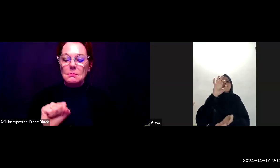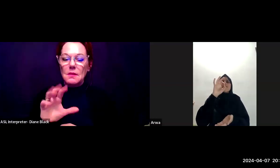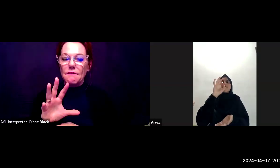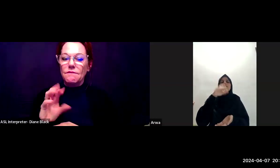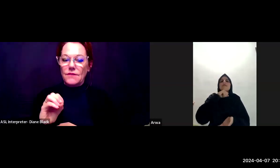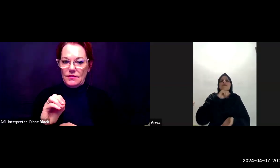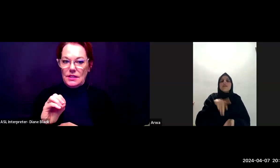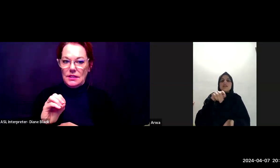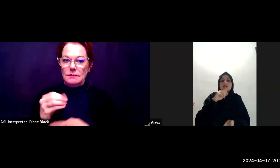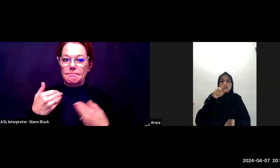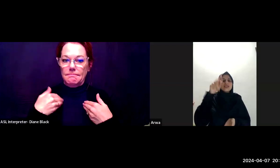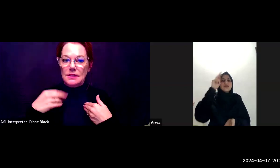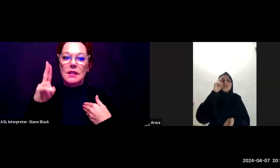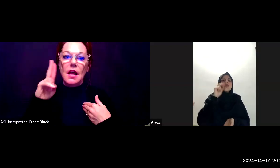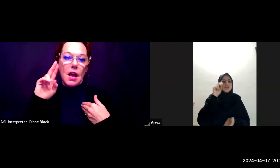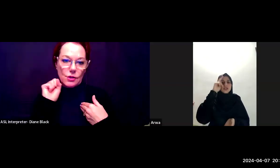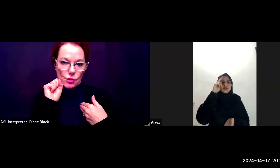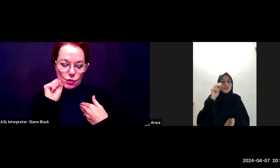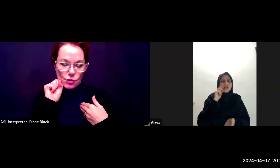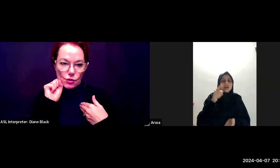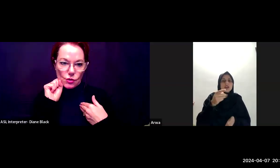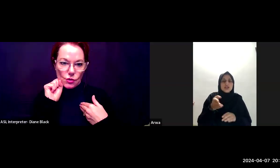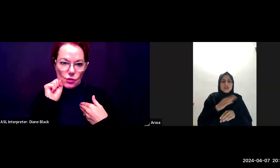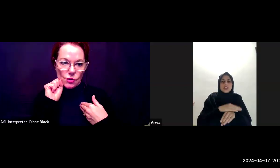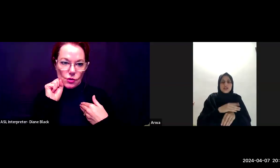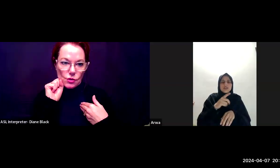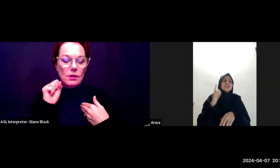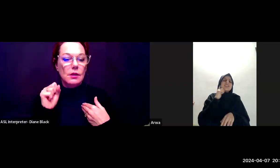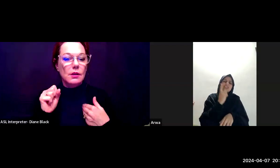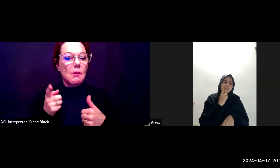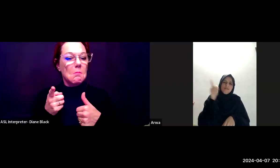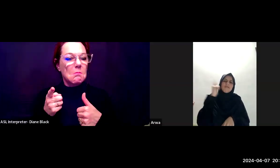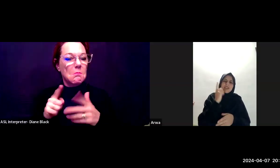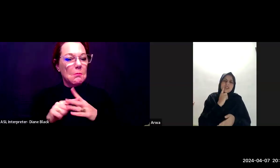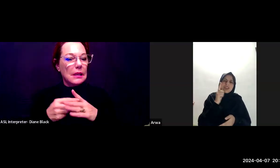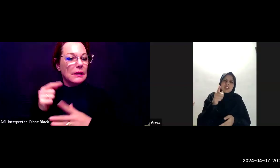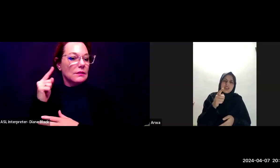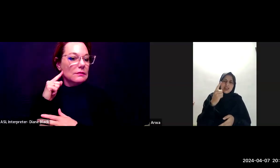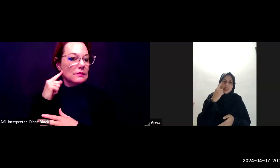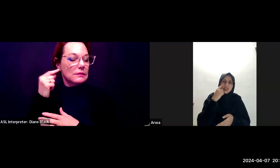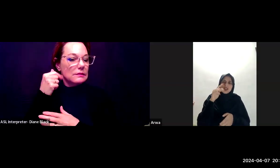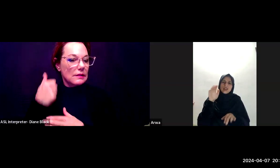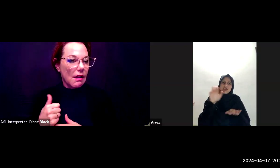Ushers. and he lost his of course he is deaf. and he lost his vision almost completely around